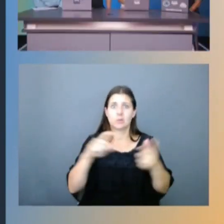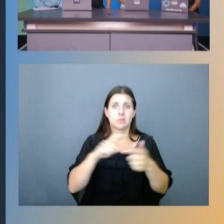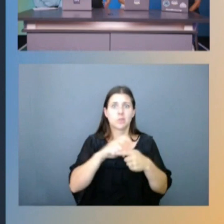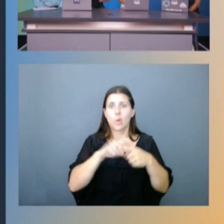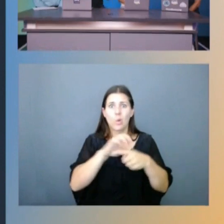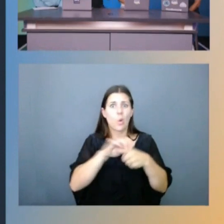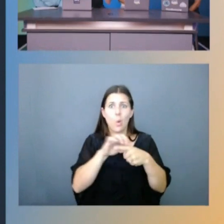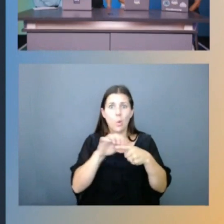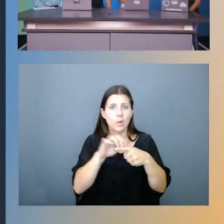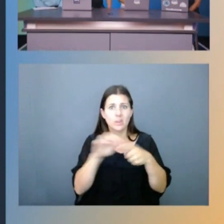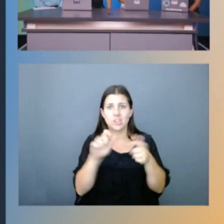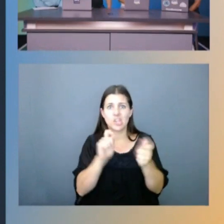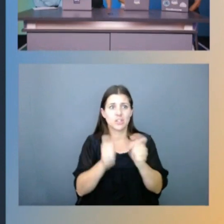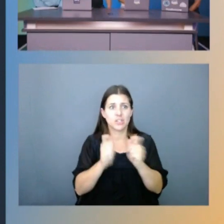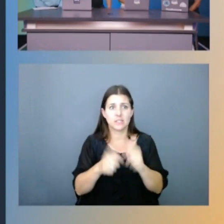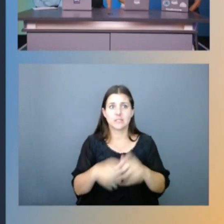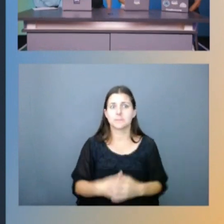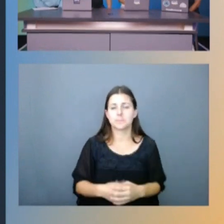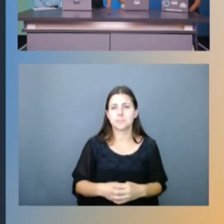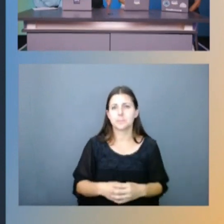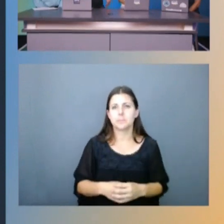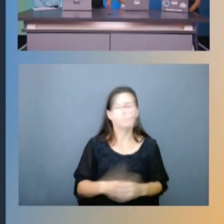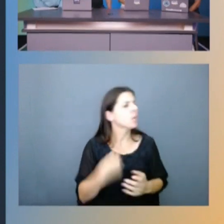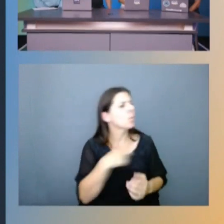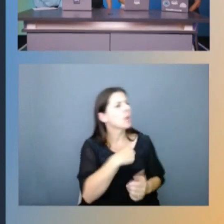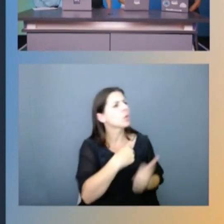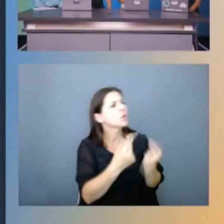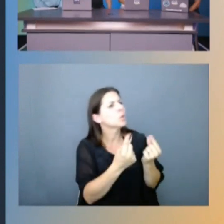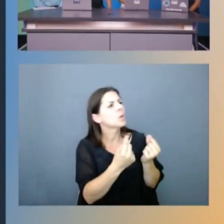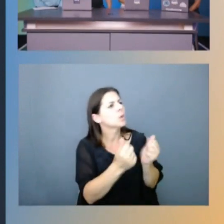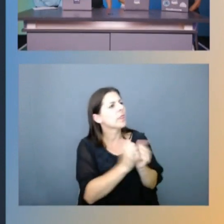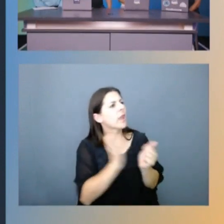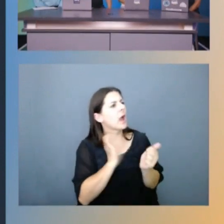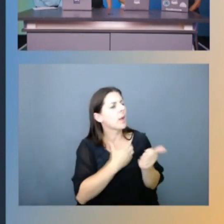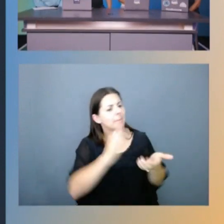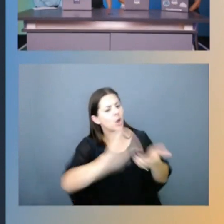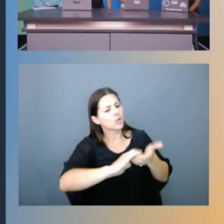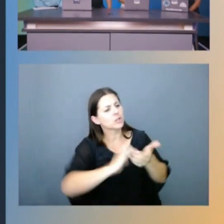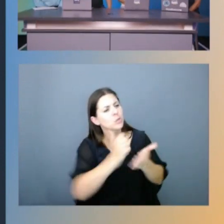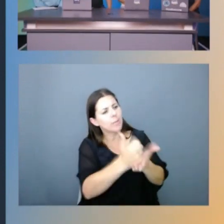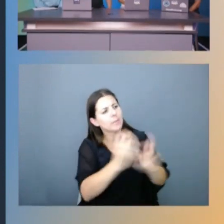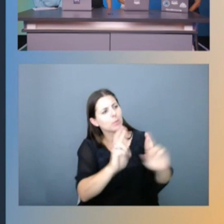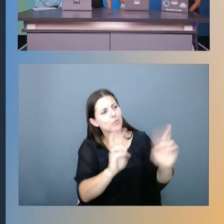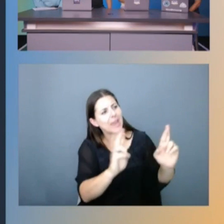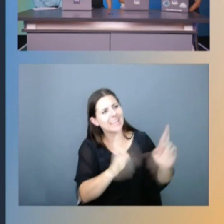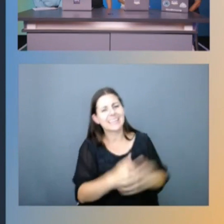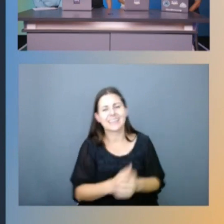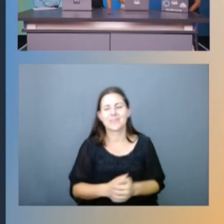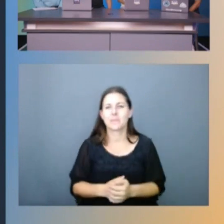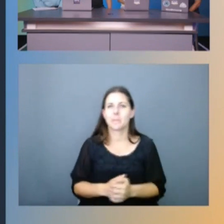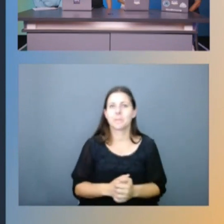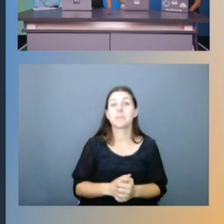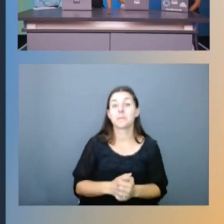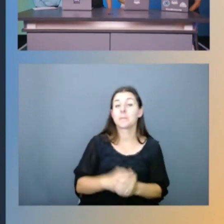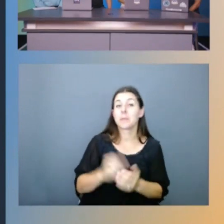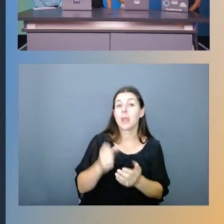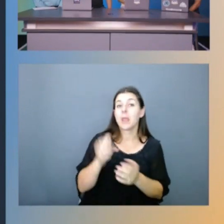or with our partners to just make them ready for Graviton? Yeah, the software ecosystem's another important aspect,